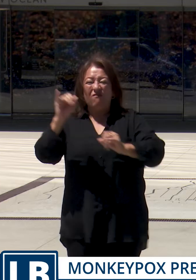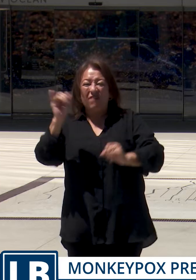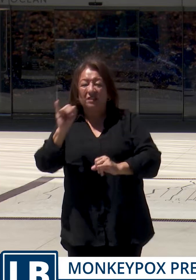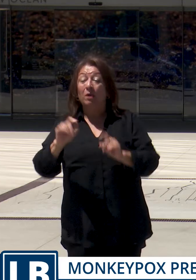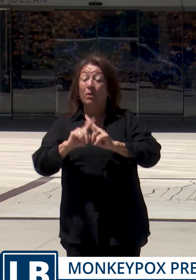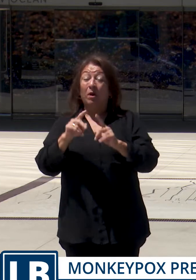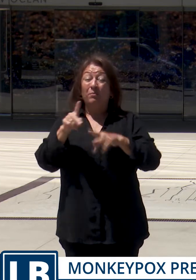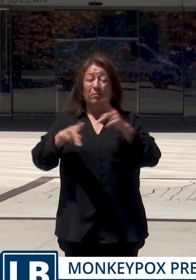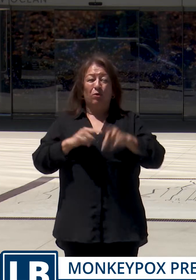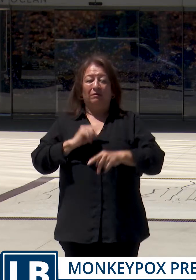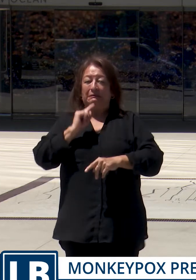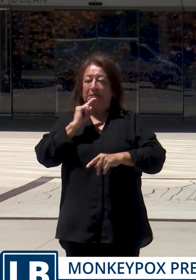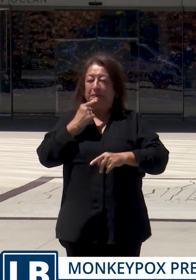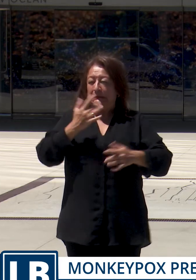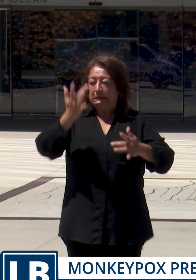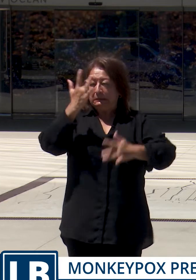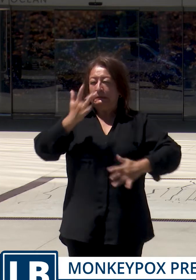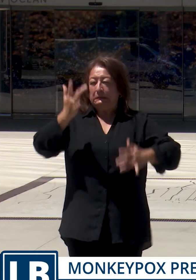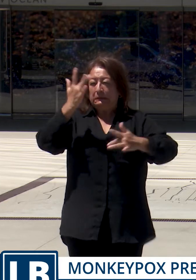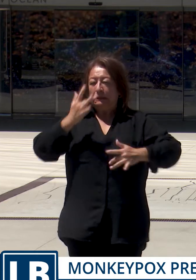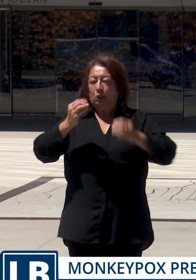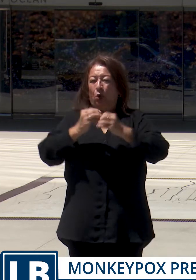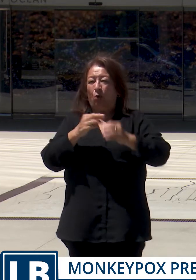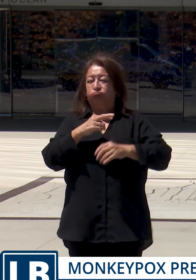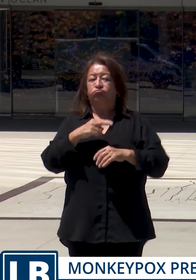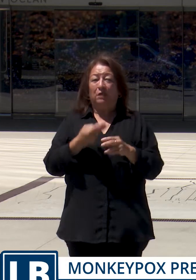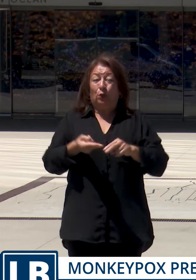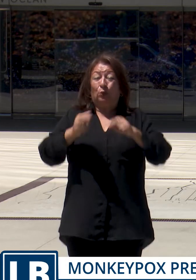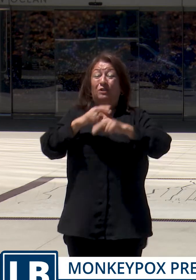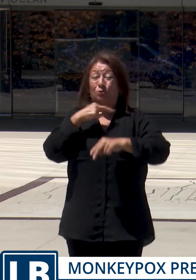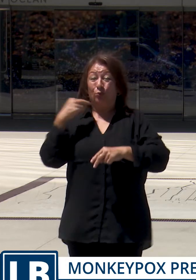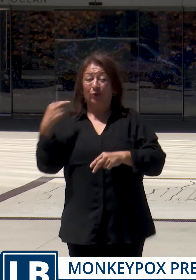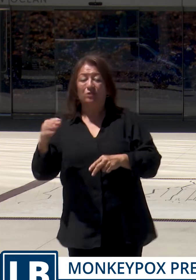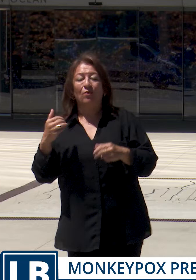severe illness or at increased risk to have severe illness we do have teapots ready to treat them